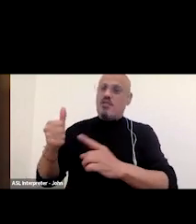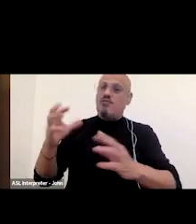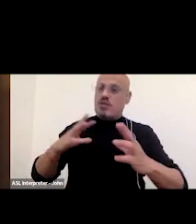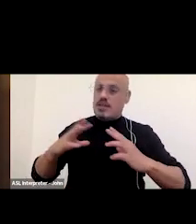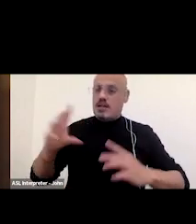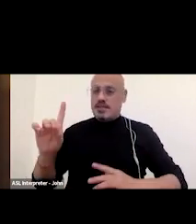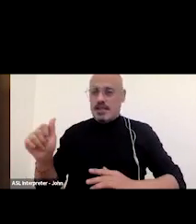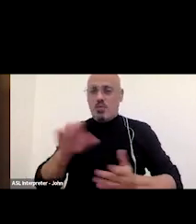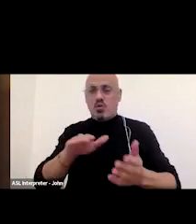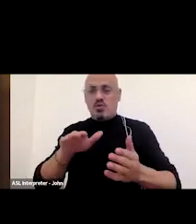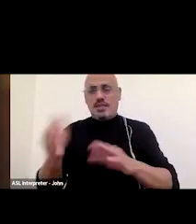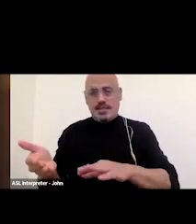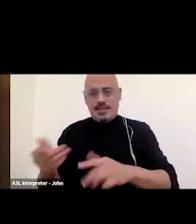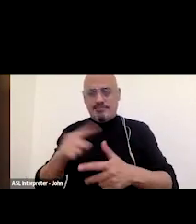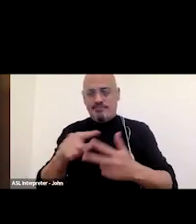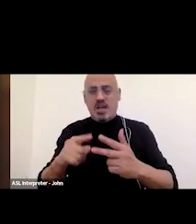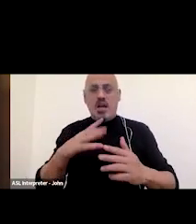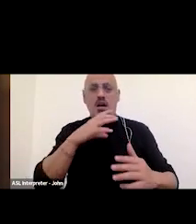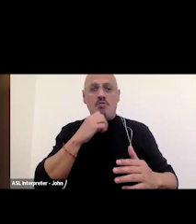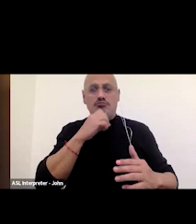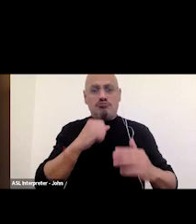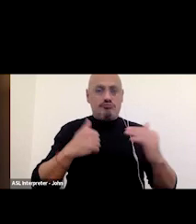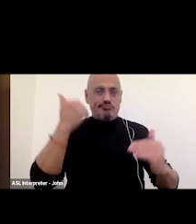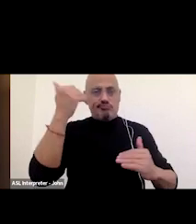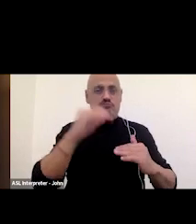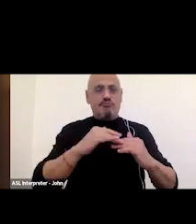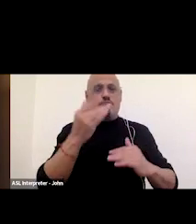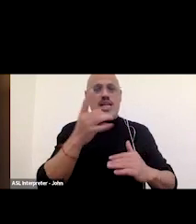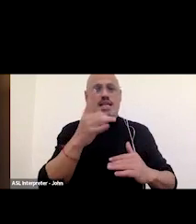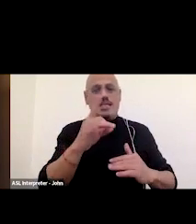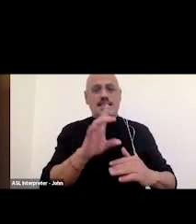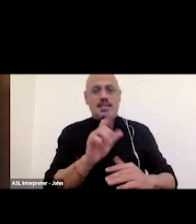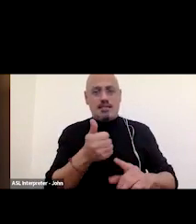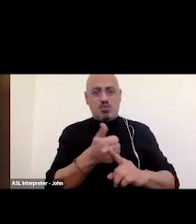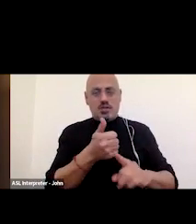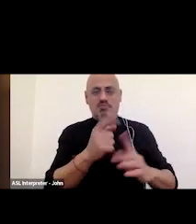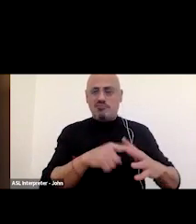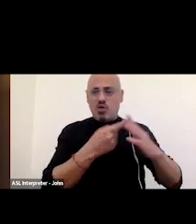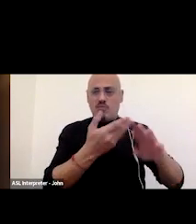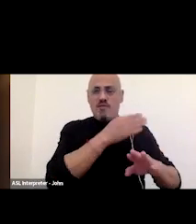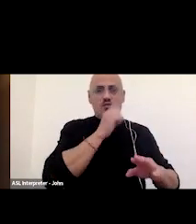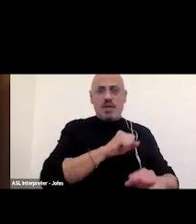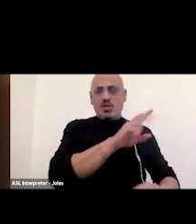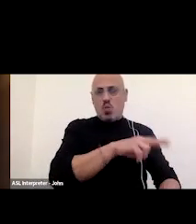Again, adult child over age 18, and their disabling impairment began before age 22.